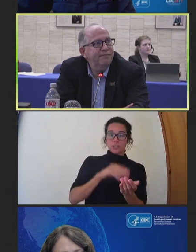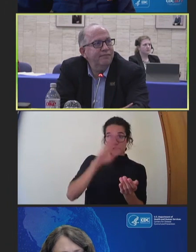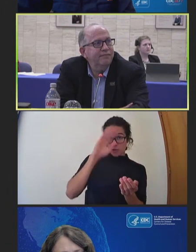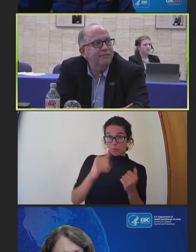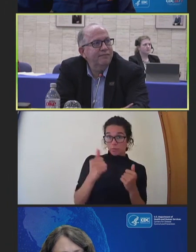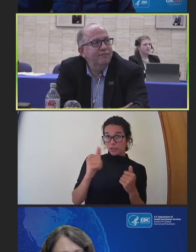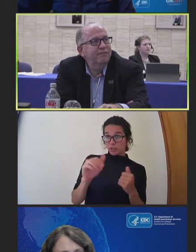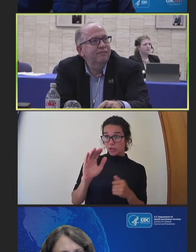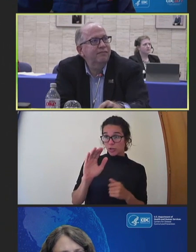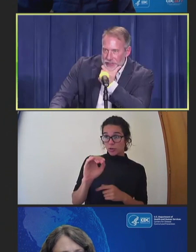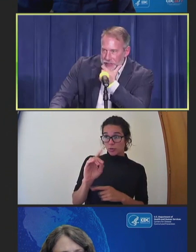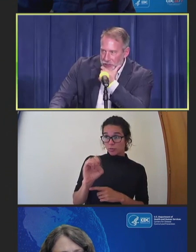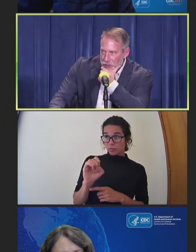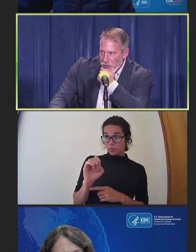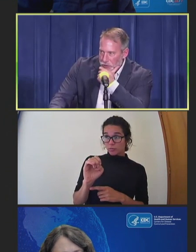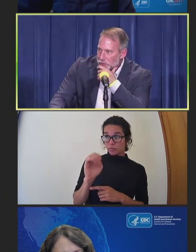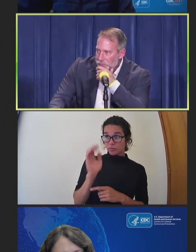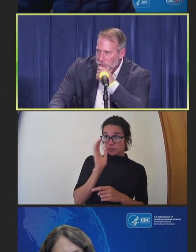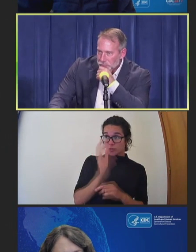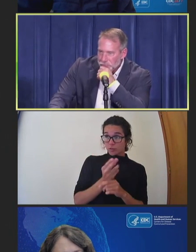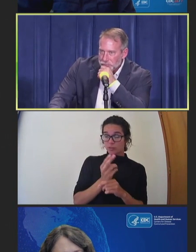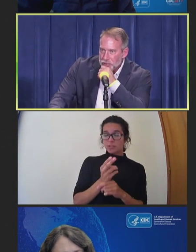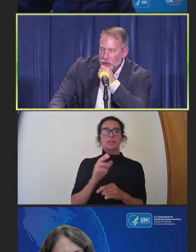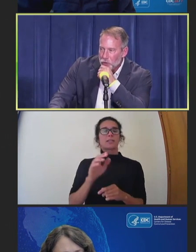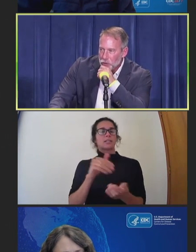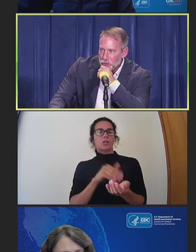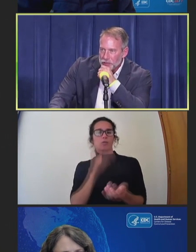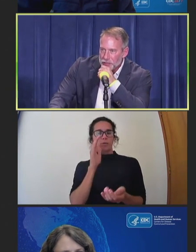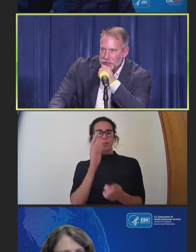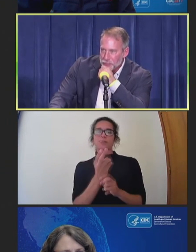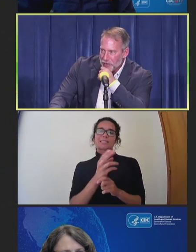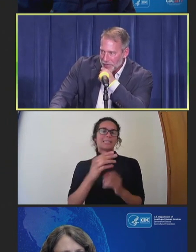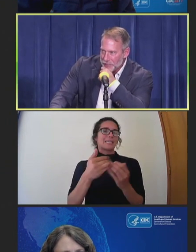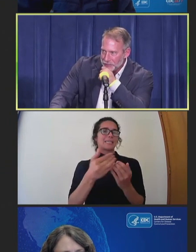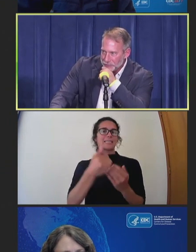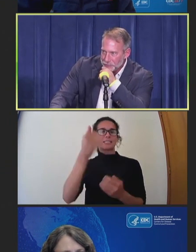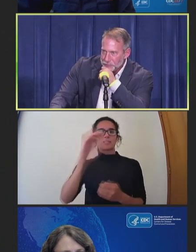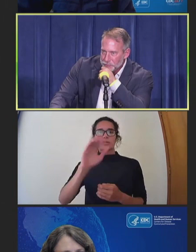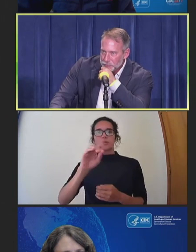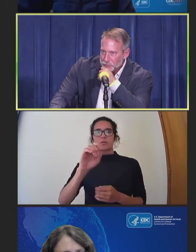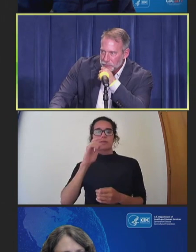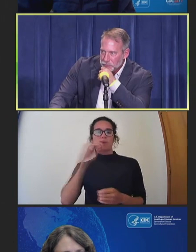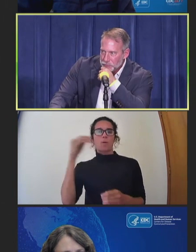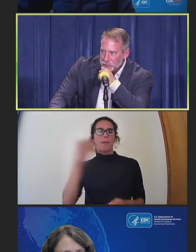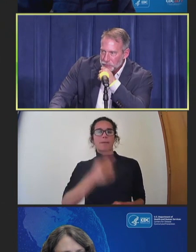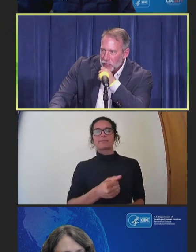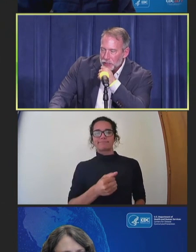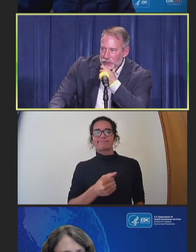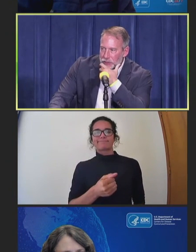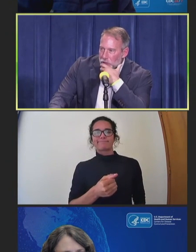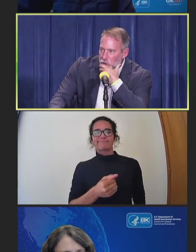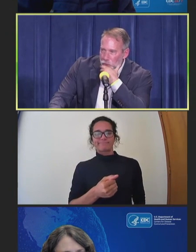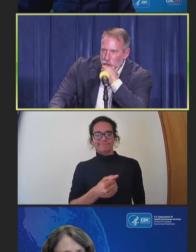David P. Holland: Doctors are going to use the easiest code that will get them paid. So,